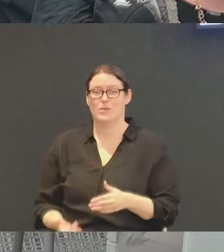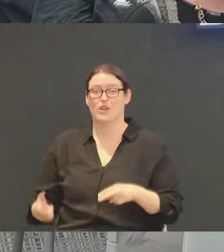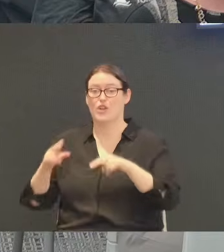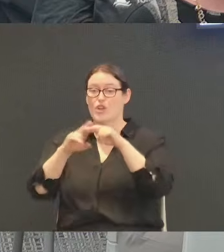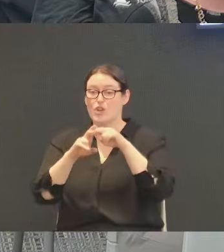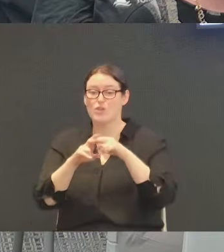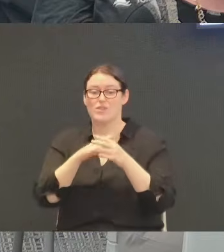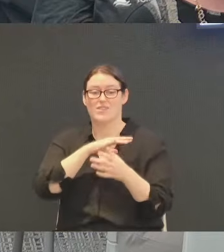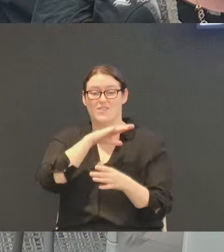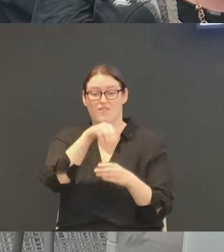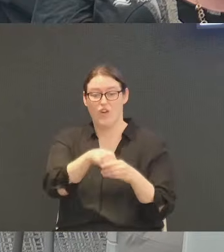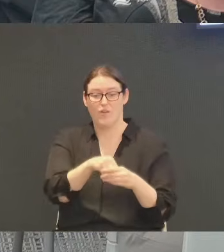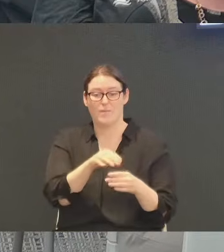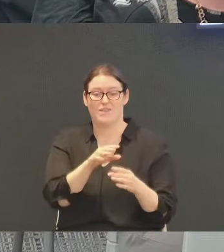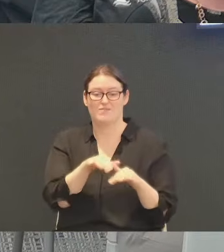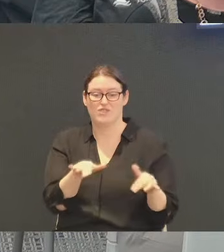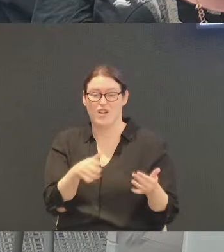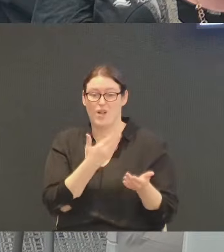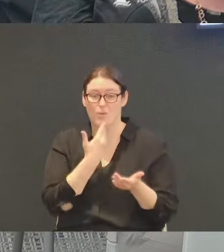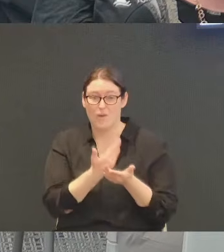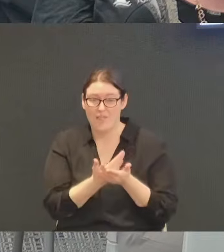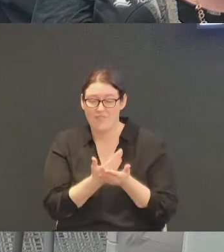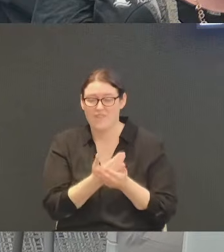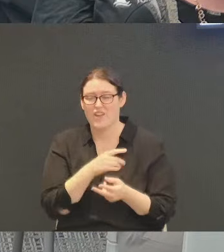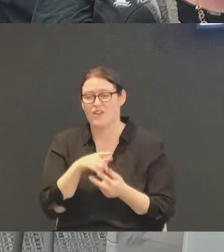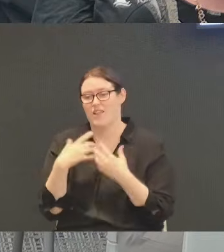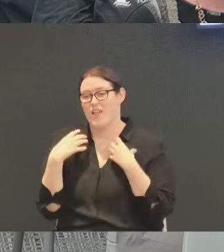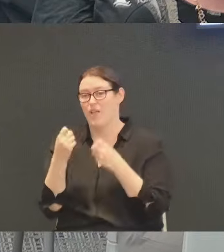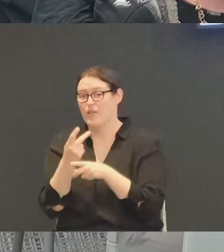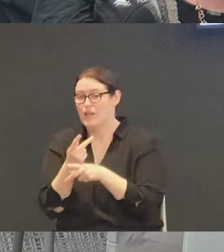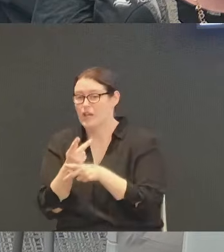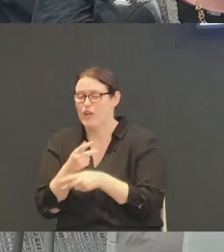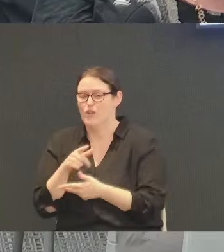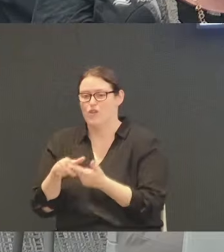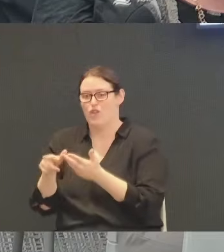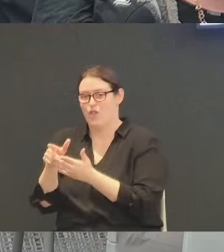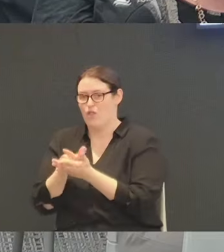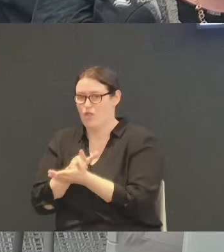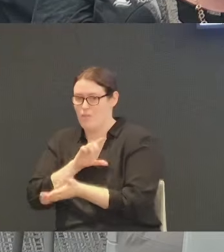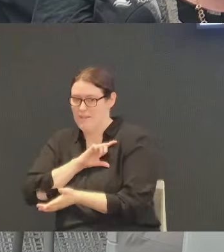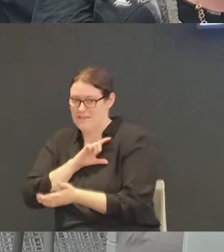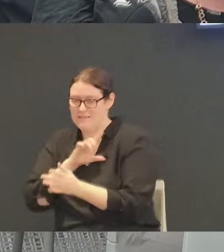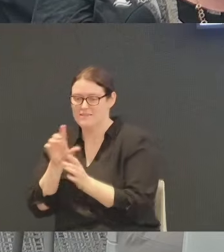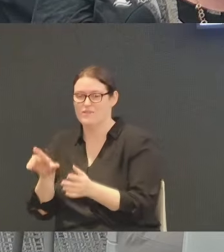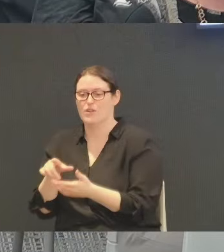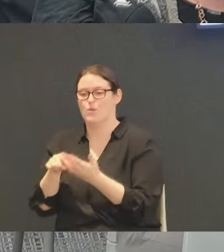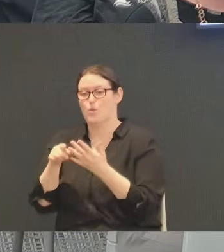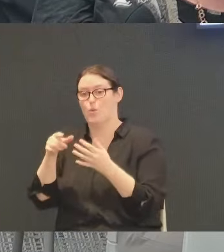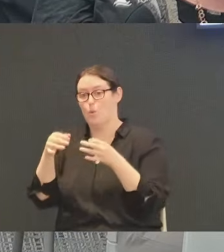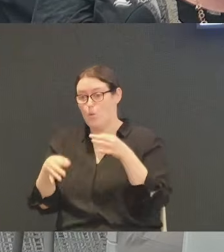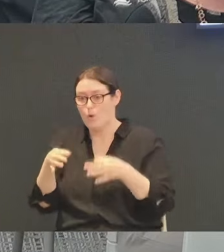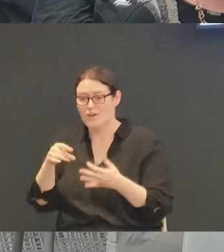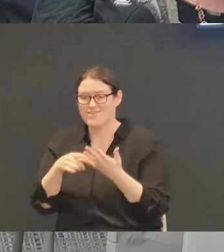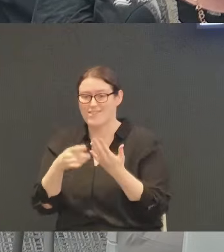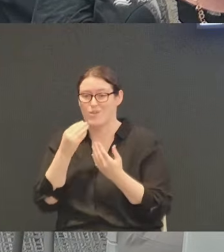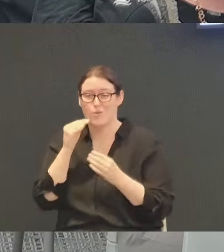child welfare, health care, law enforcement, the courts, and homelessness. Investing in survivors